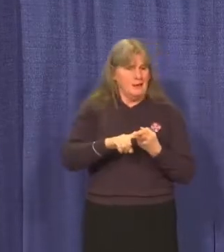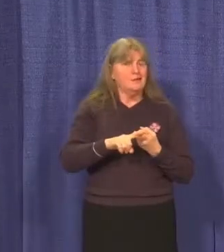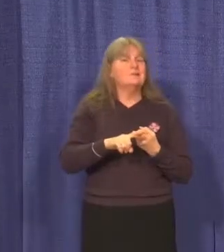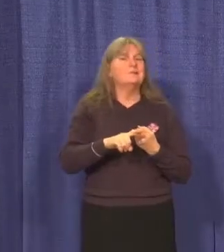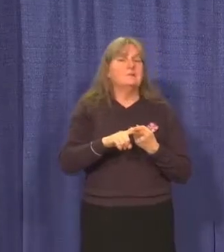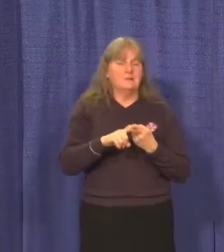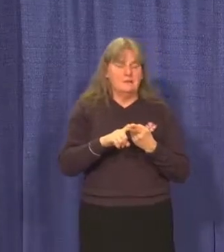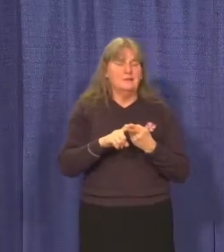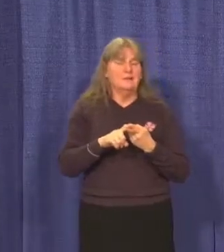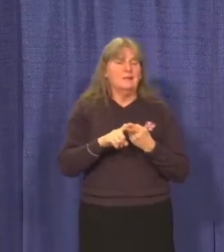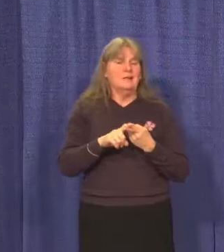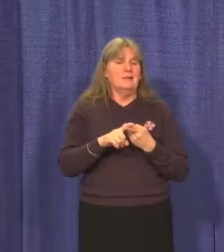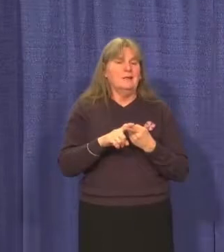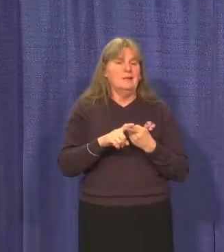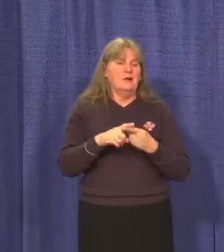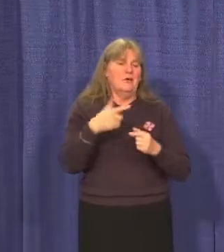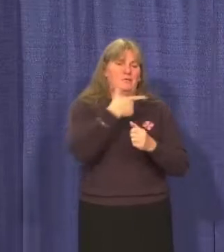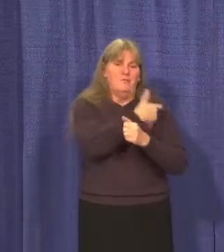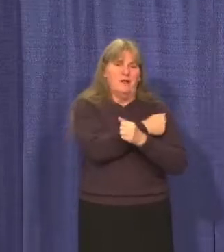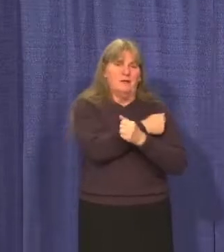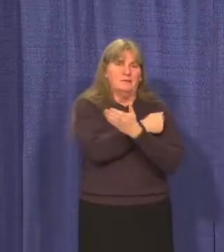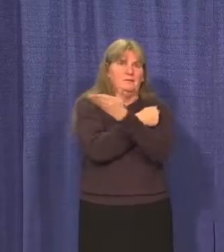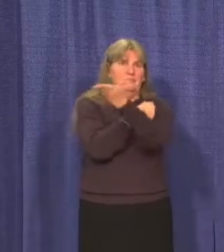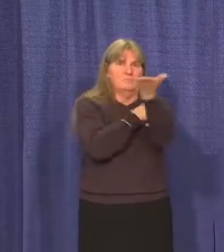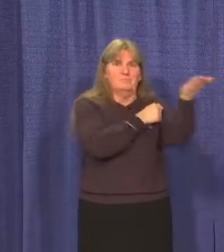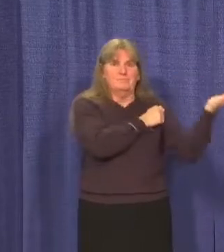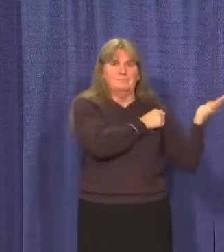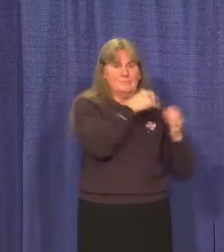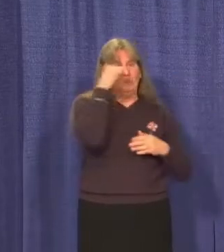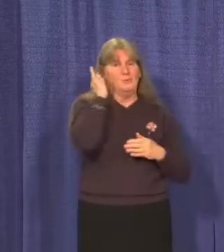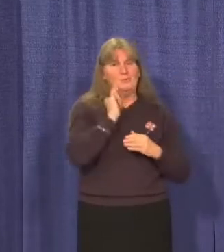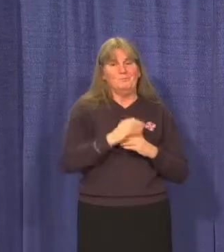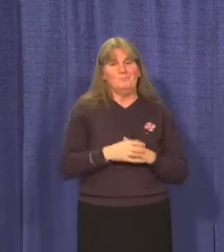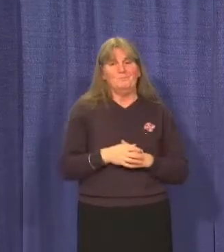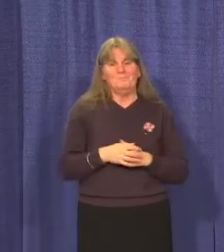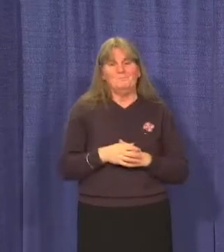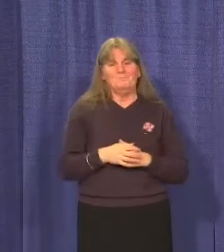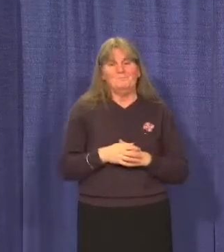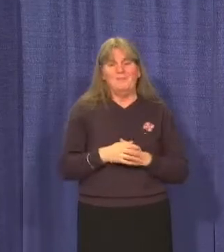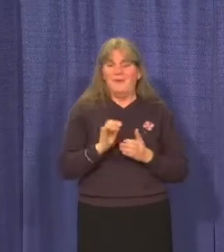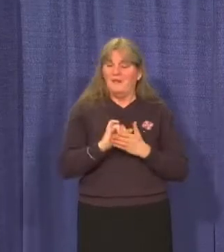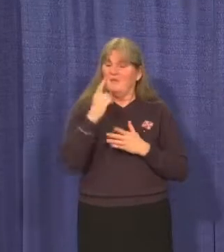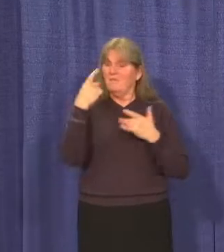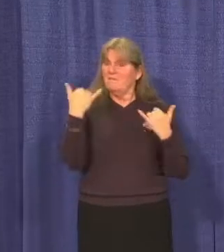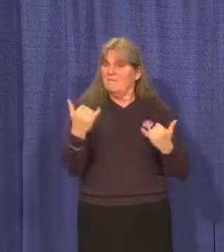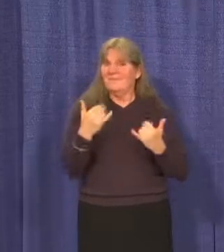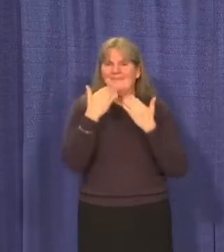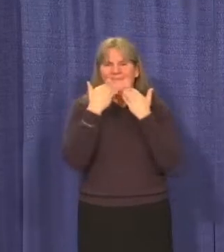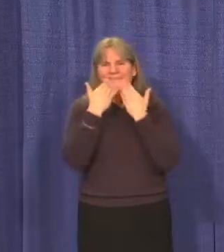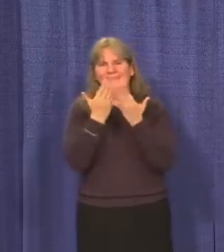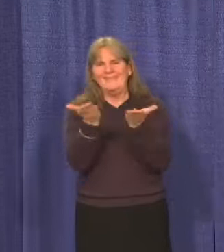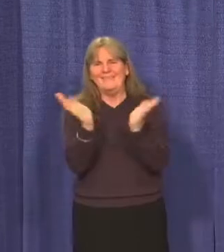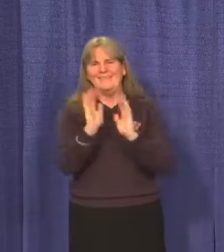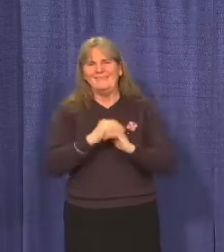get while past that point of a vaccinated community. That is all for my update. Thank you.